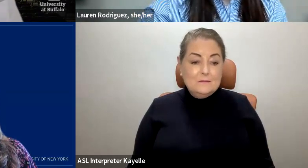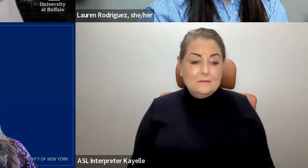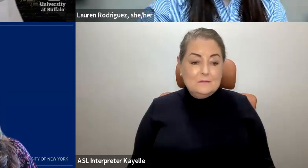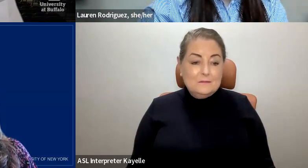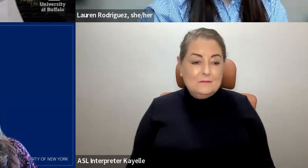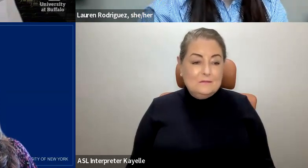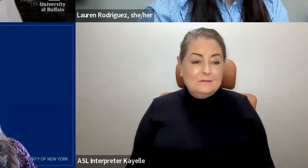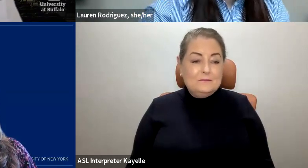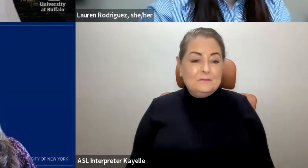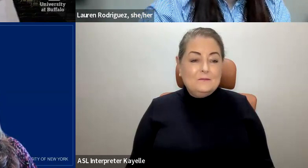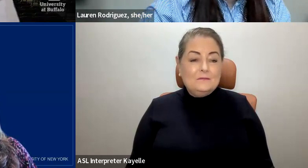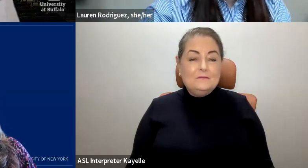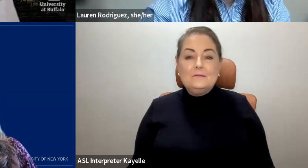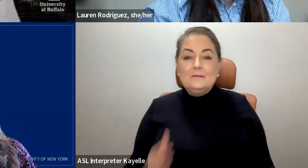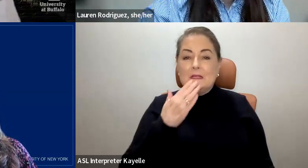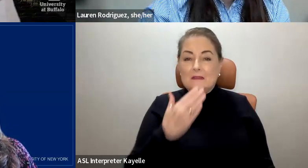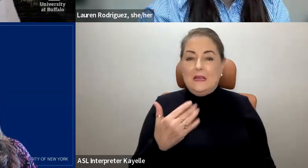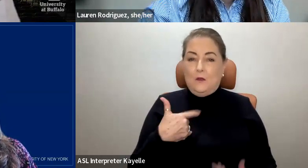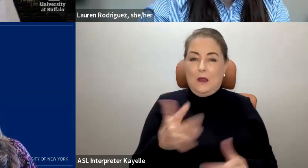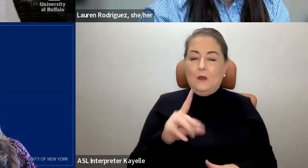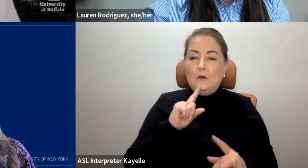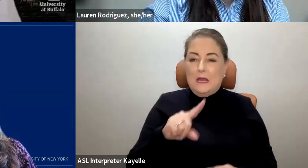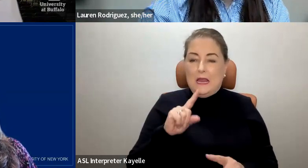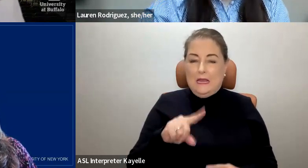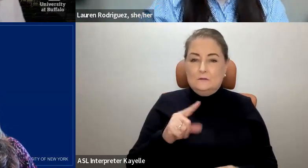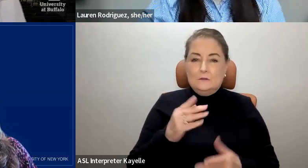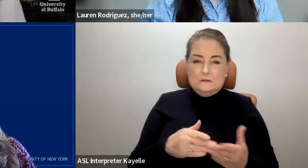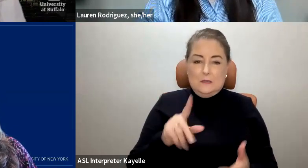couple of the questions that were in the Q&A. But one of the